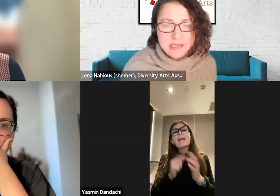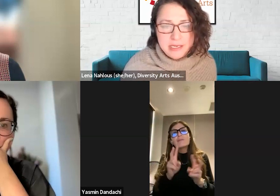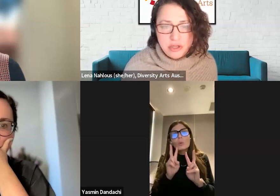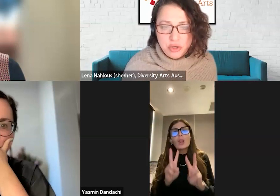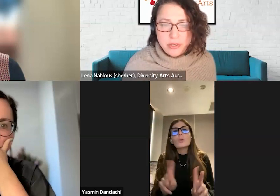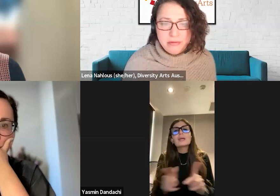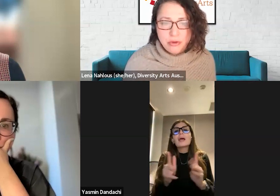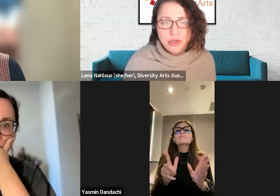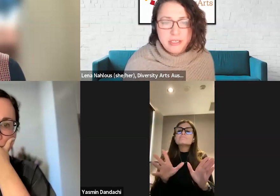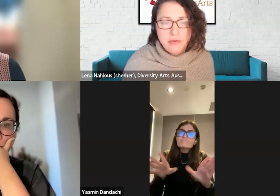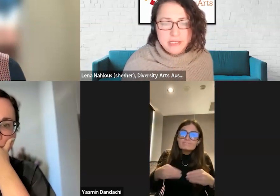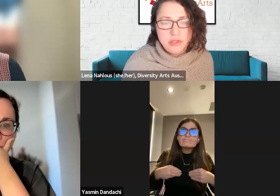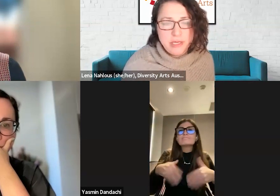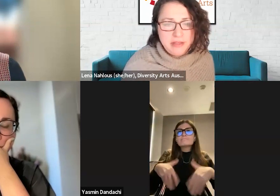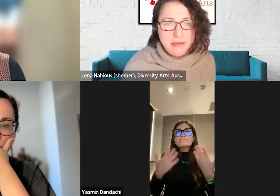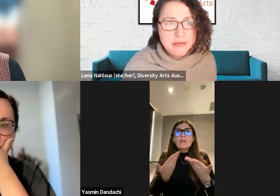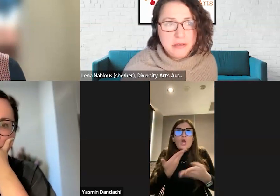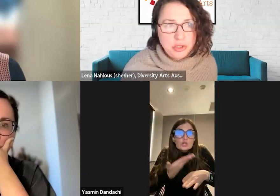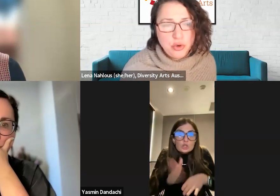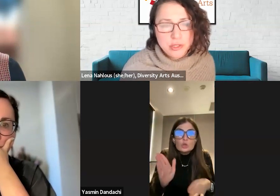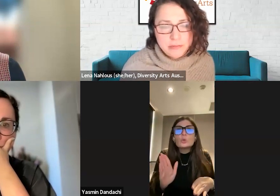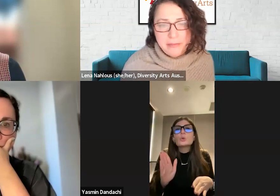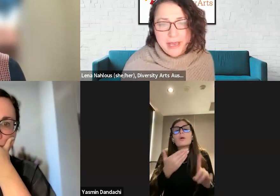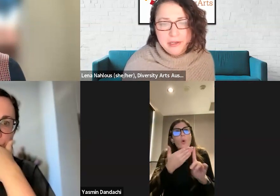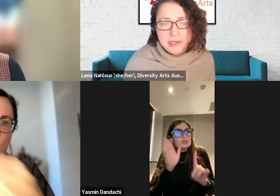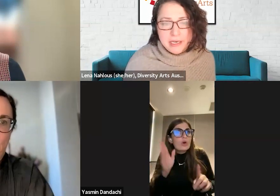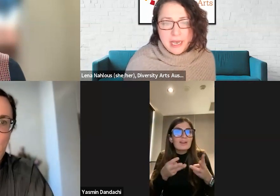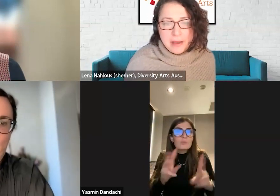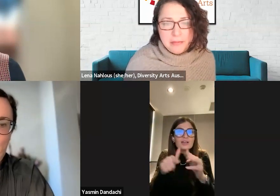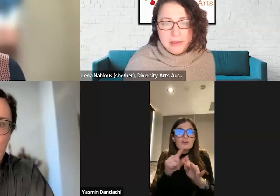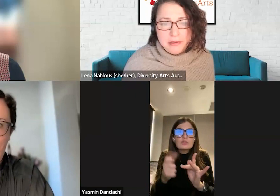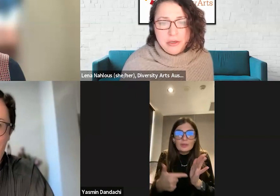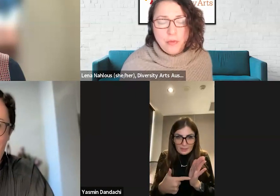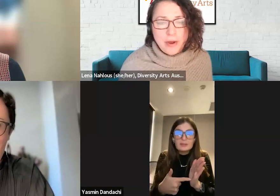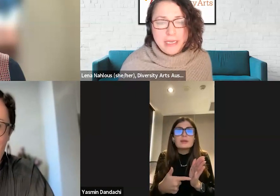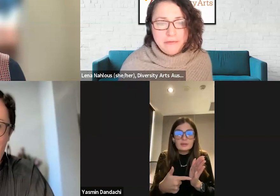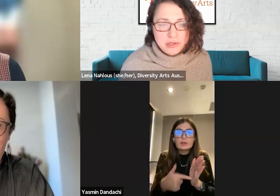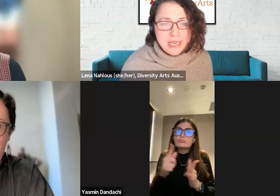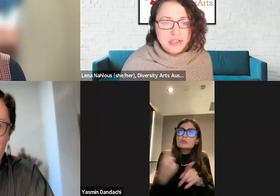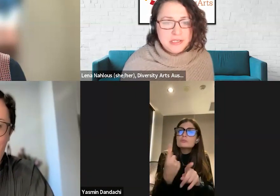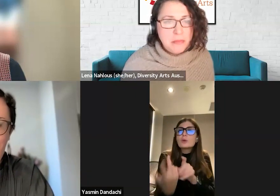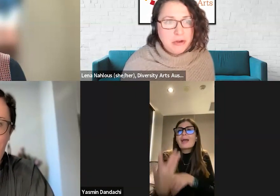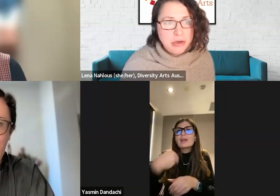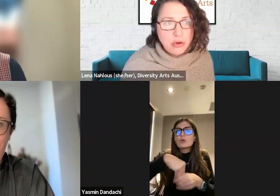new and alternative ways of doing things and you talked a bit about incorporating First Nations and migrant